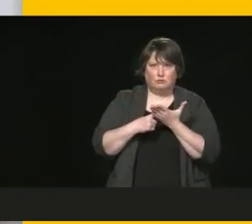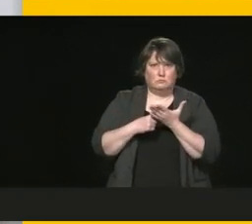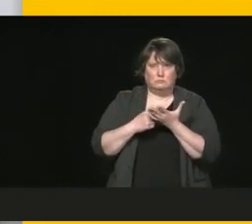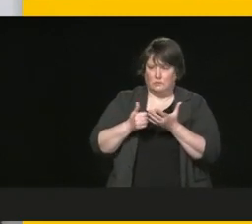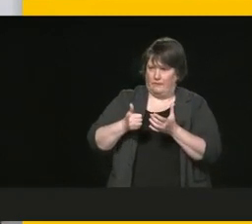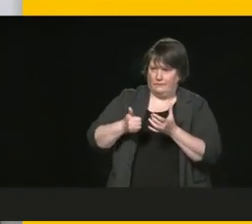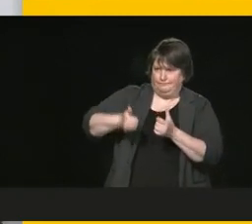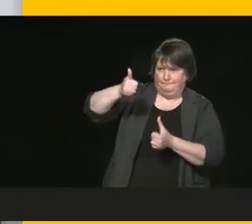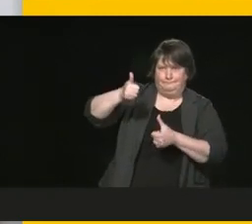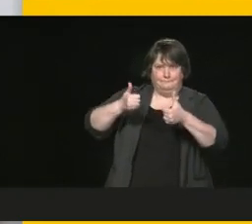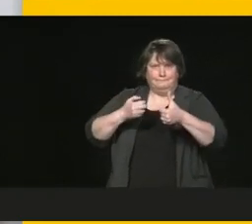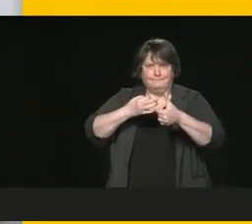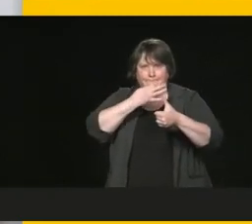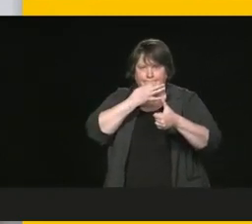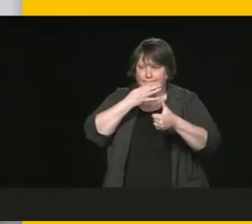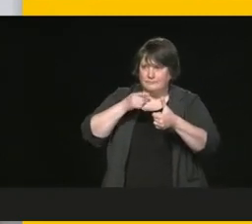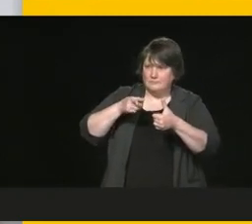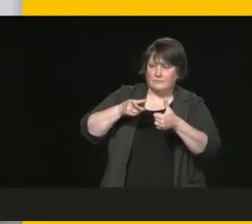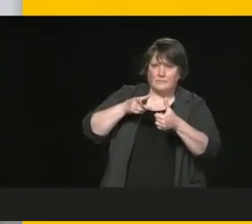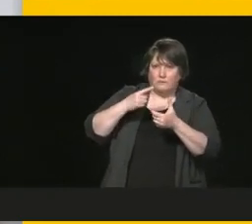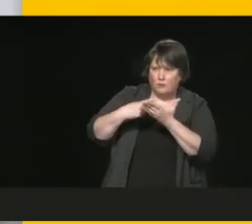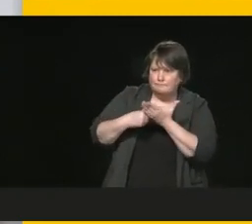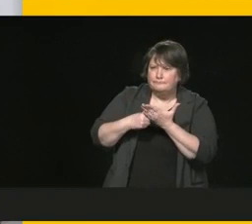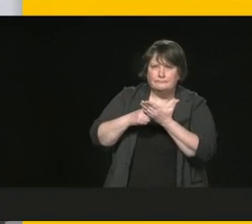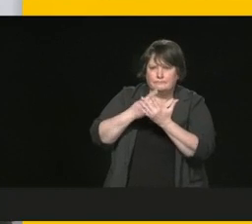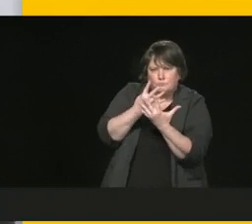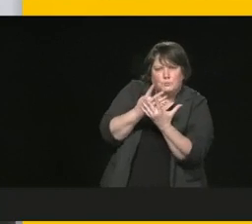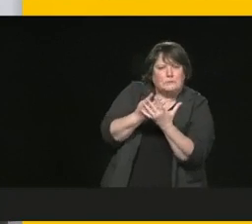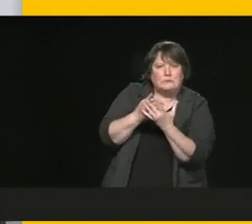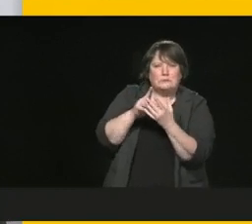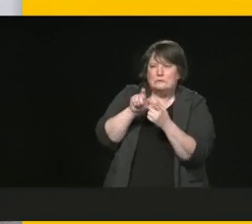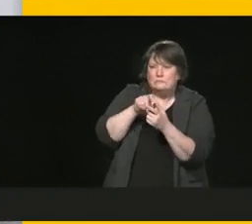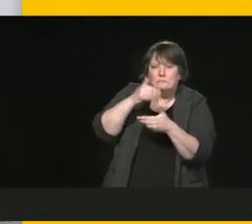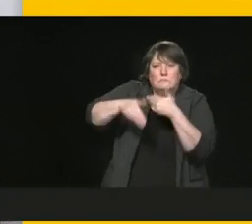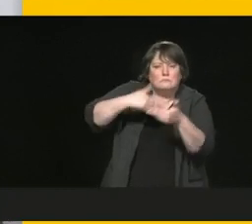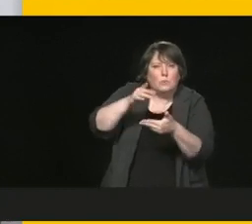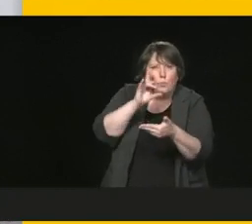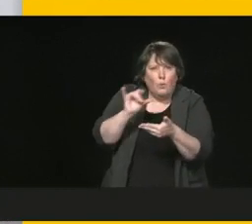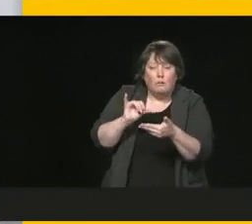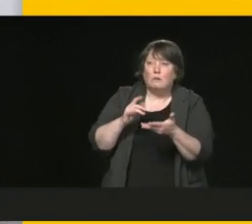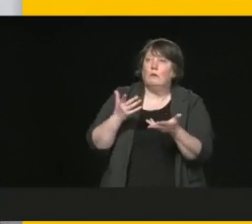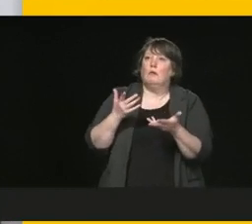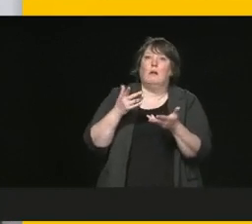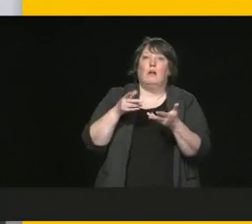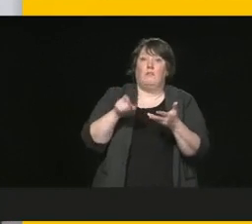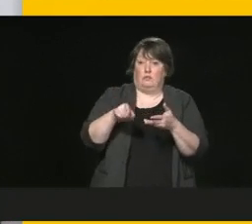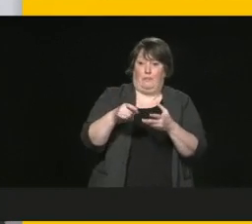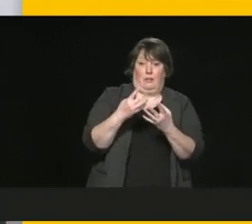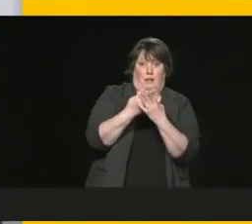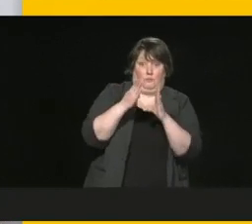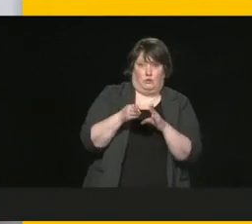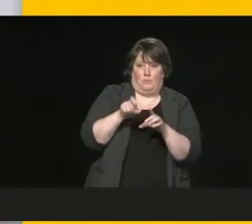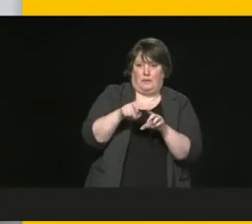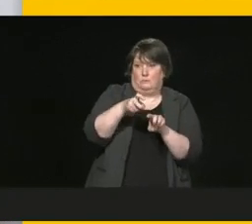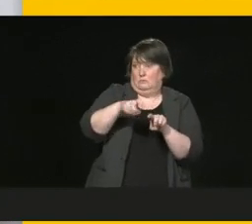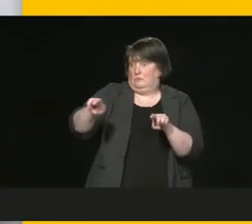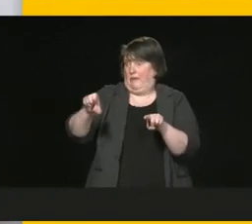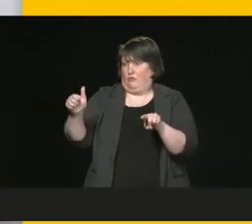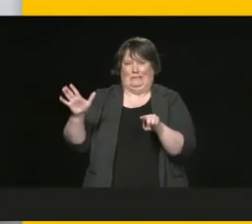THERE HAVE BEEN A NUMBER OF DISCUSSIONS AT THE HIGHEST LEVELS ABOUT VARIOUS PROCESSES